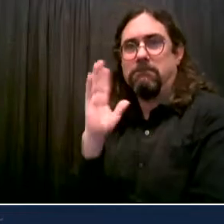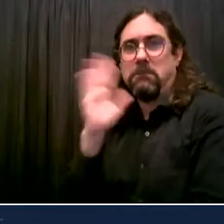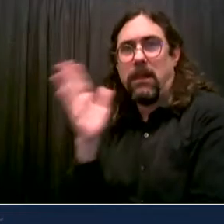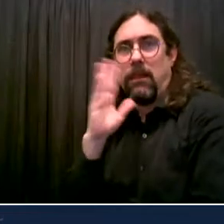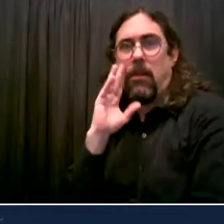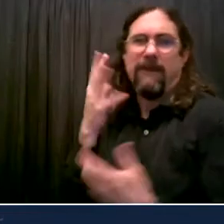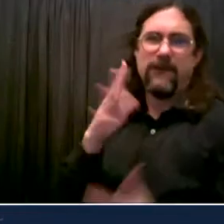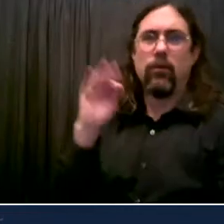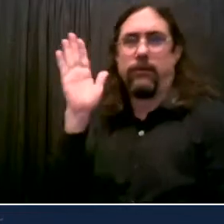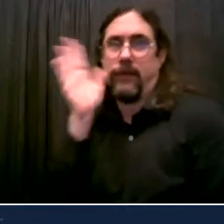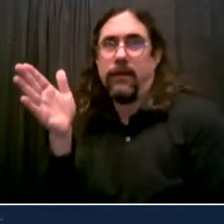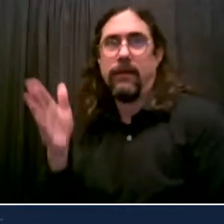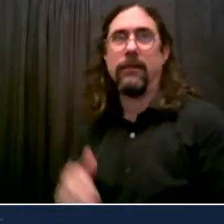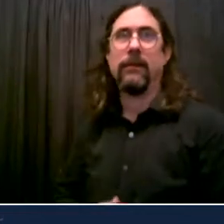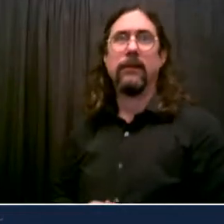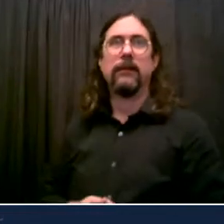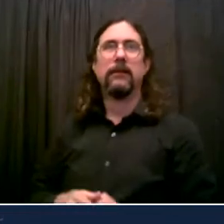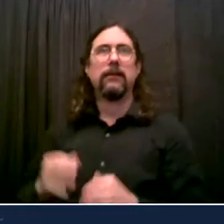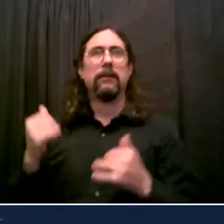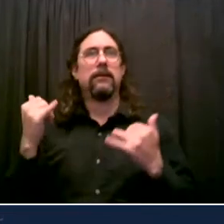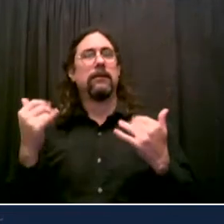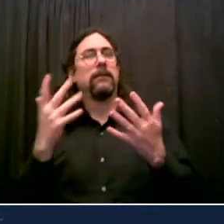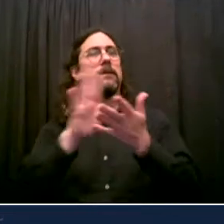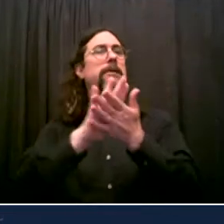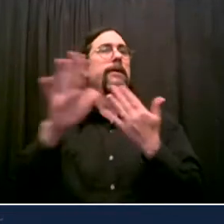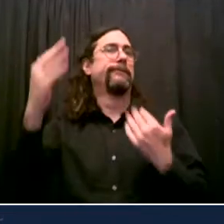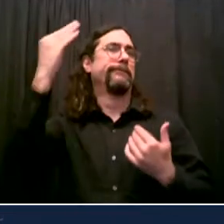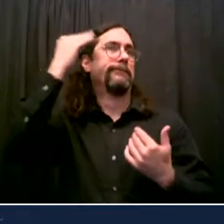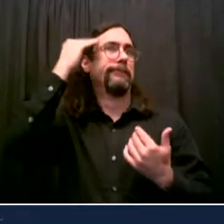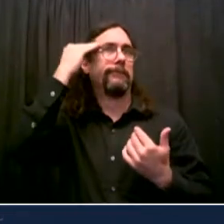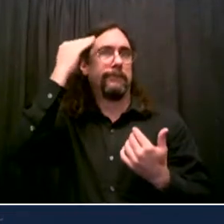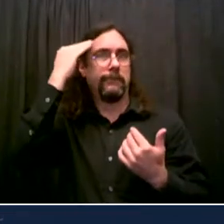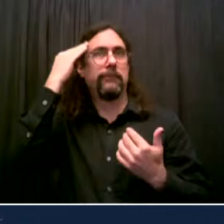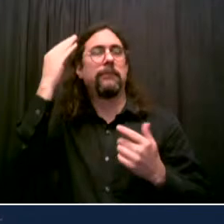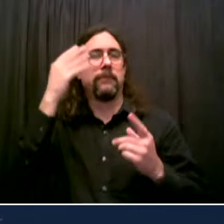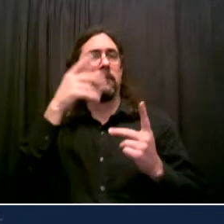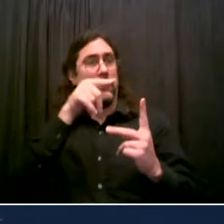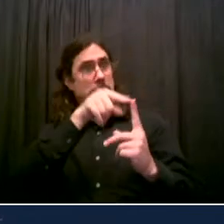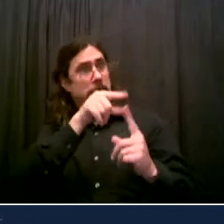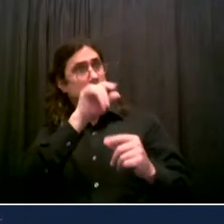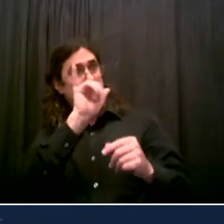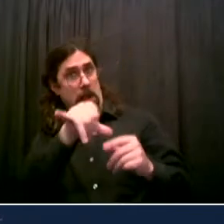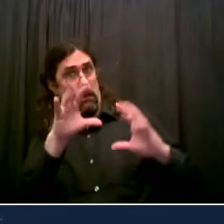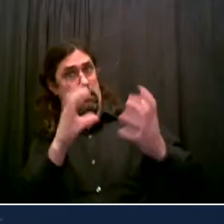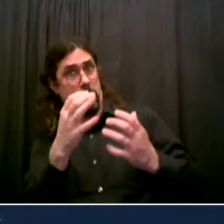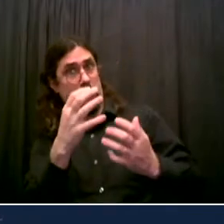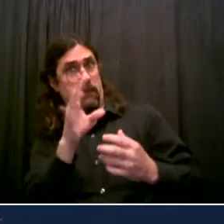BACK FOR A SECOND. THAT MEANS WE ARE MOVING TOWARD